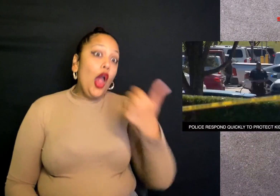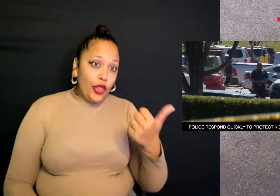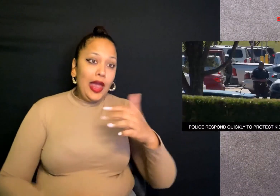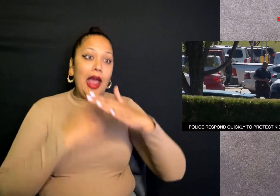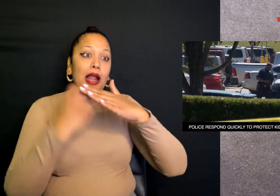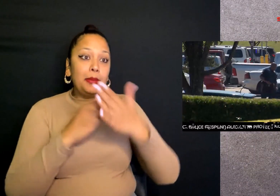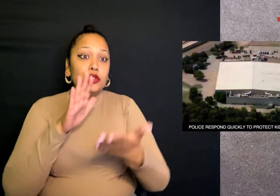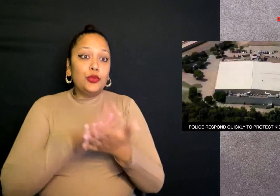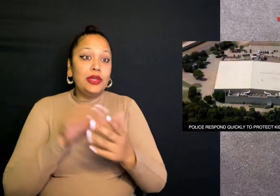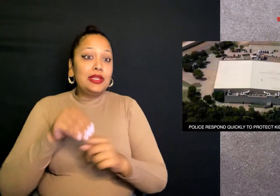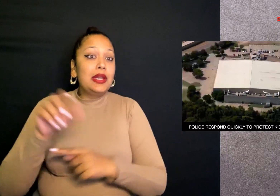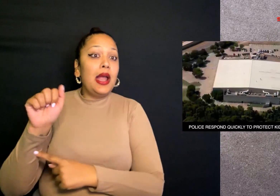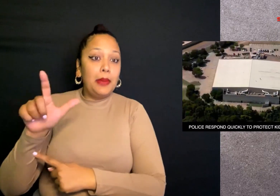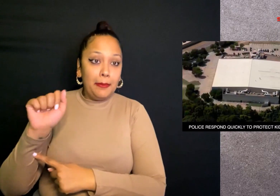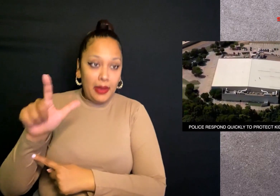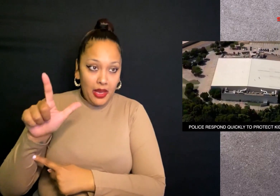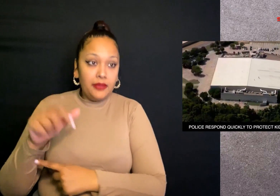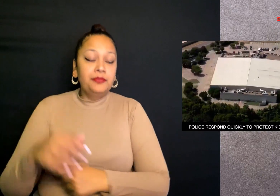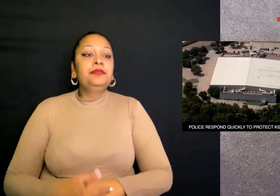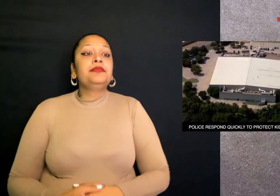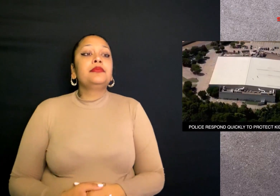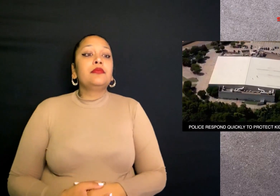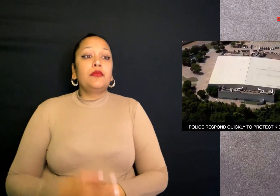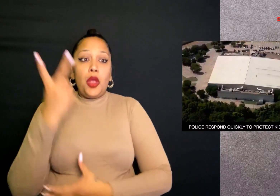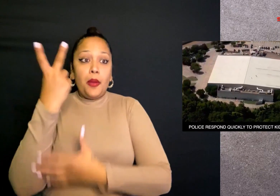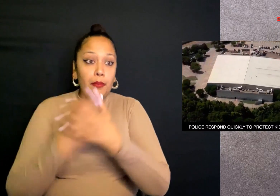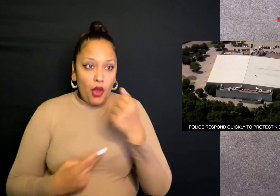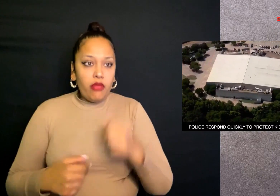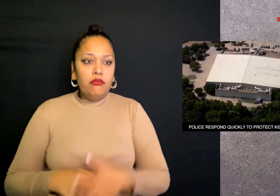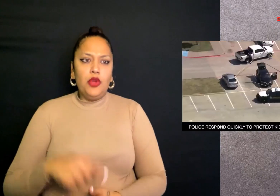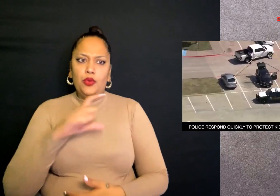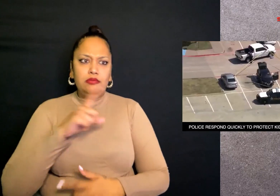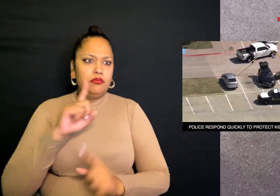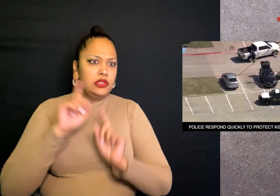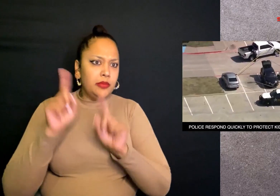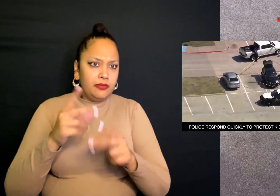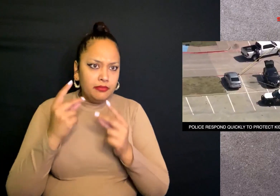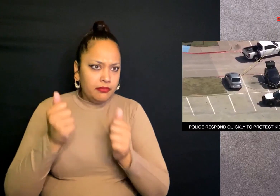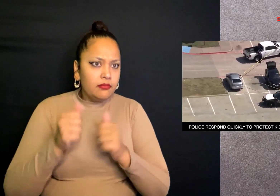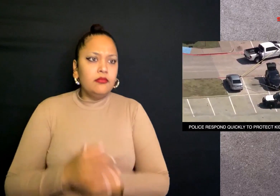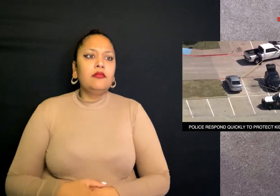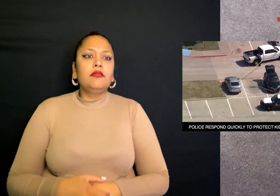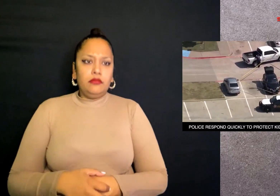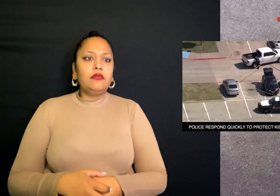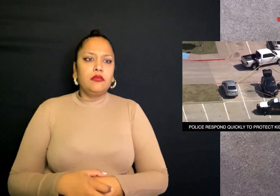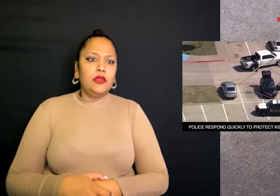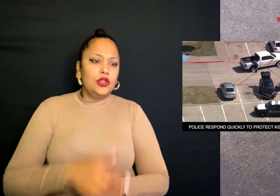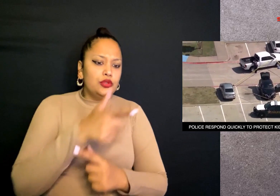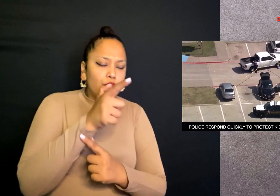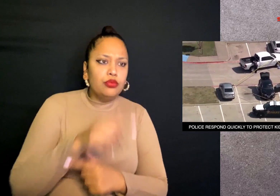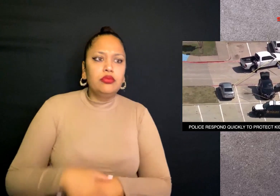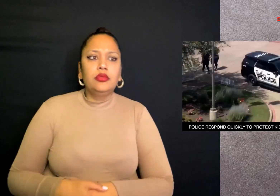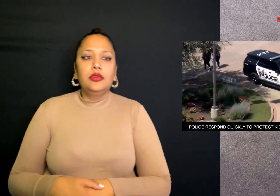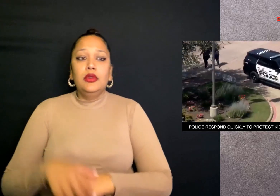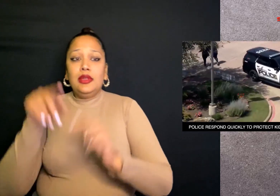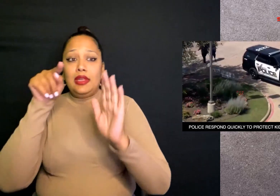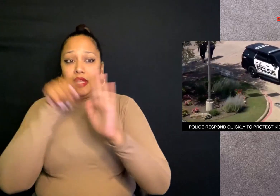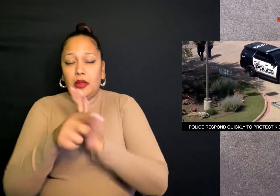a summer camp in Texas and another at an elementary school in Alabama in both instances police